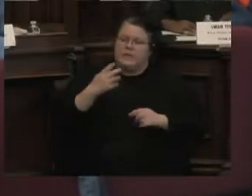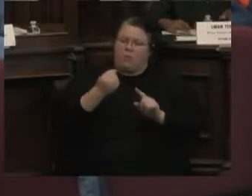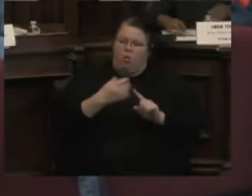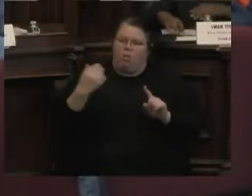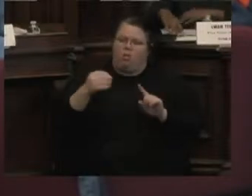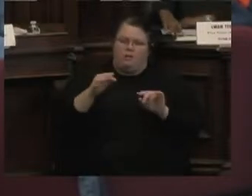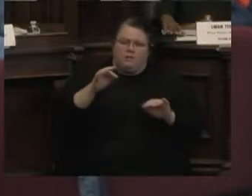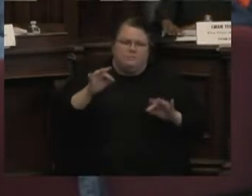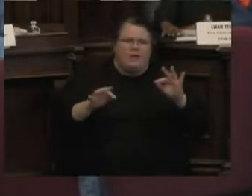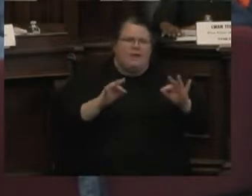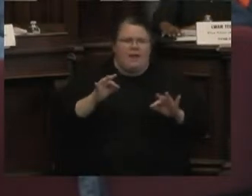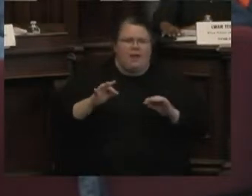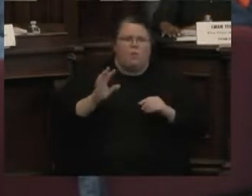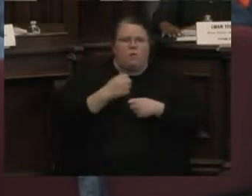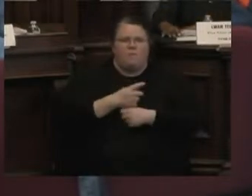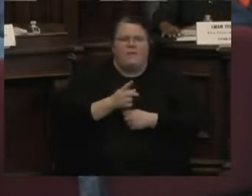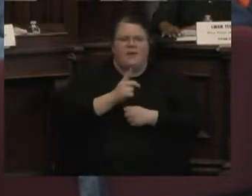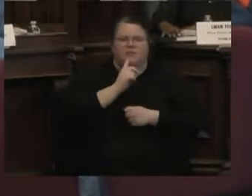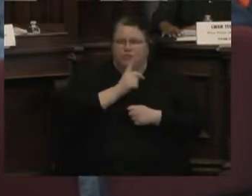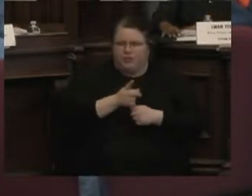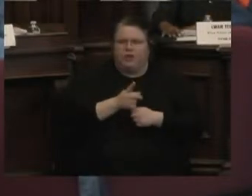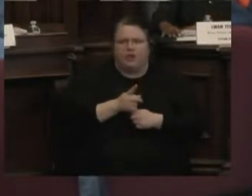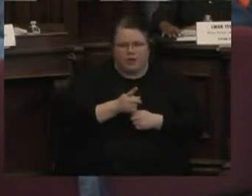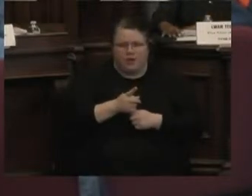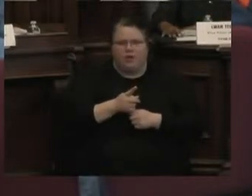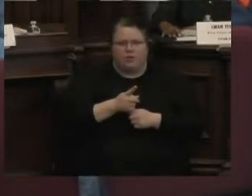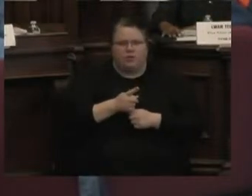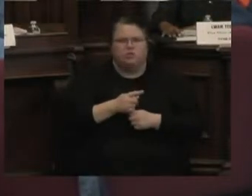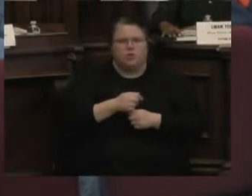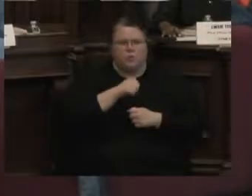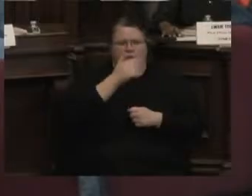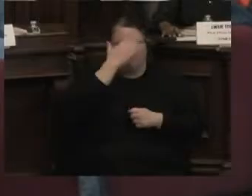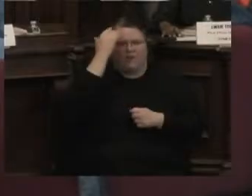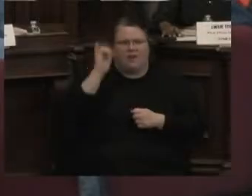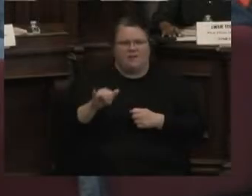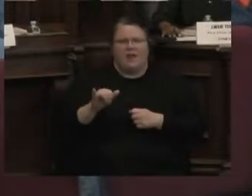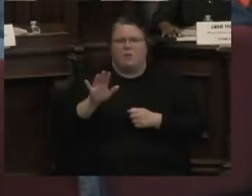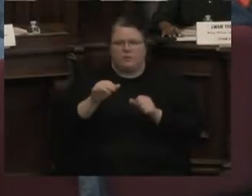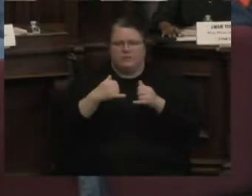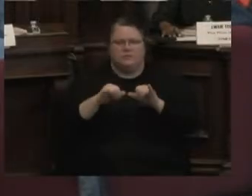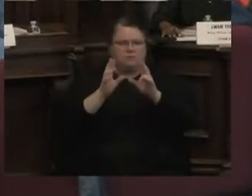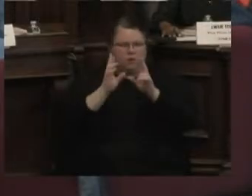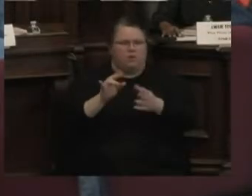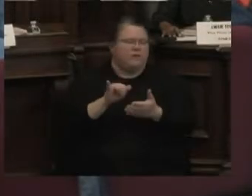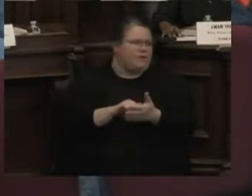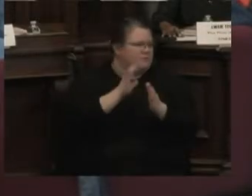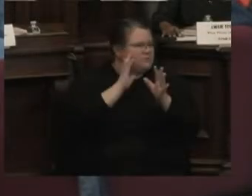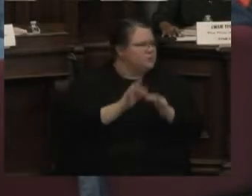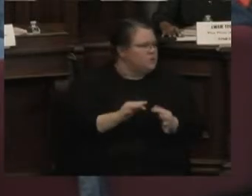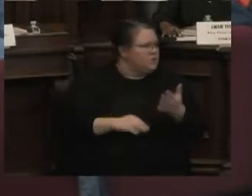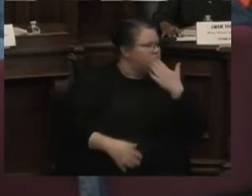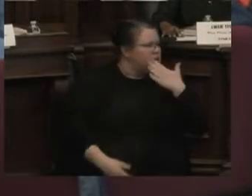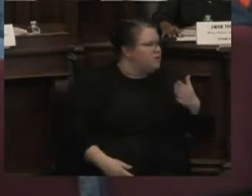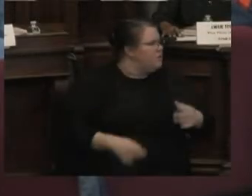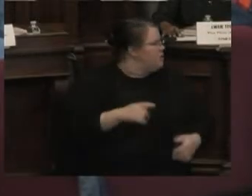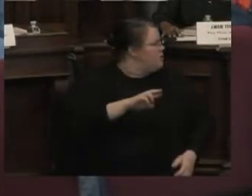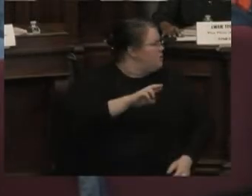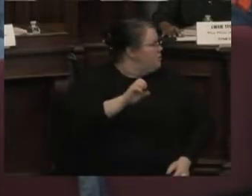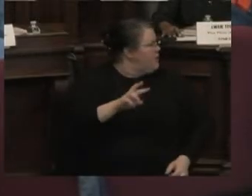up after me. And as general counsel, he'll talk through. We'll make sure that that is a